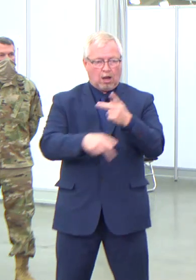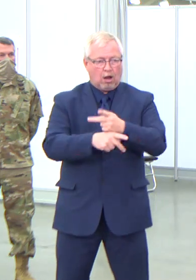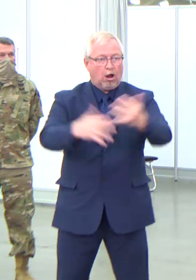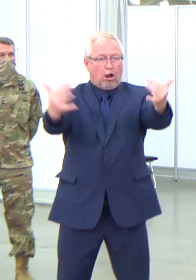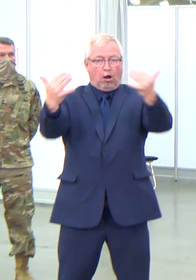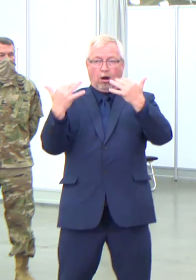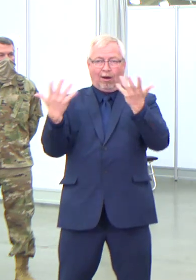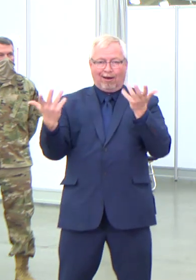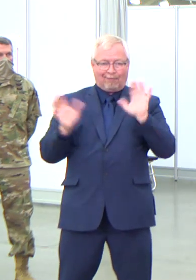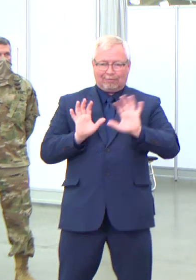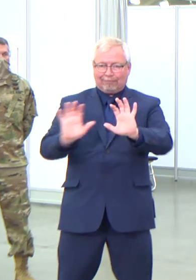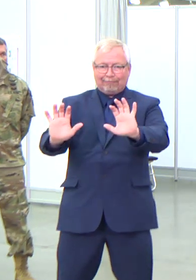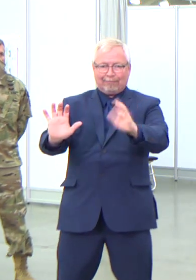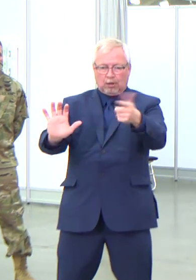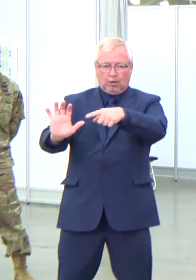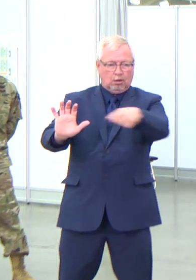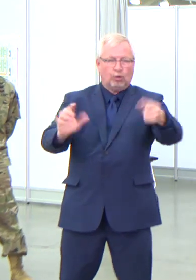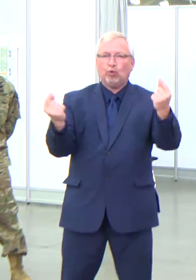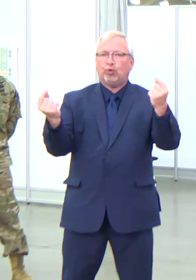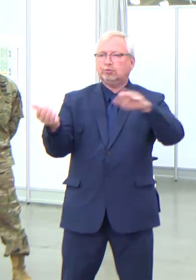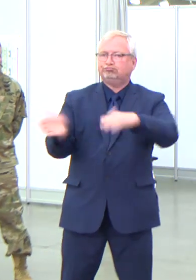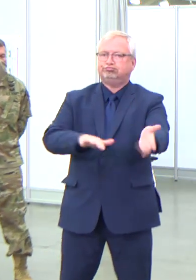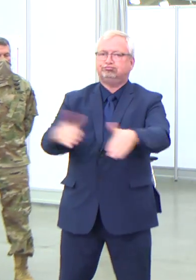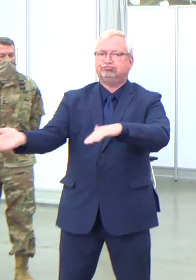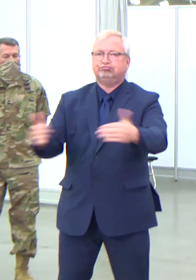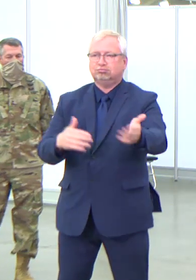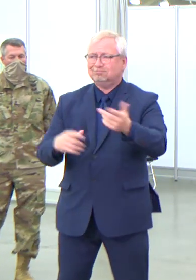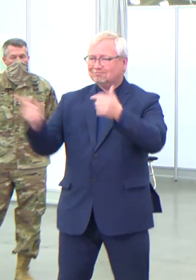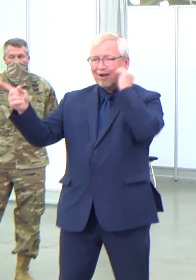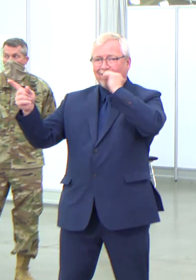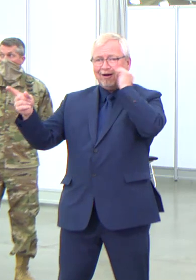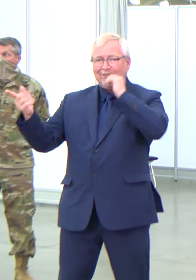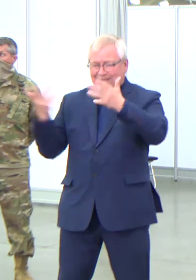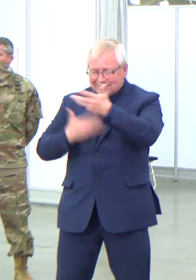providing medical care, the usual life saving medical care that they do on a daily basis. We